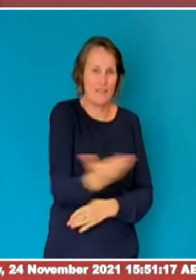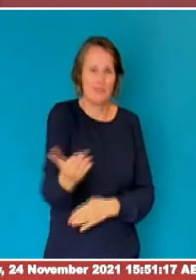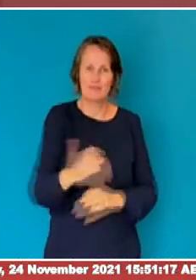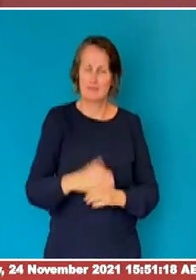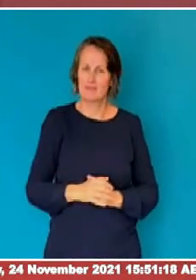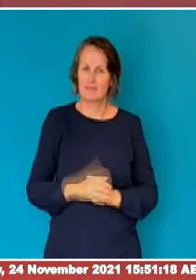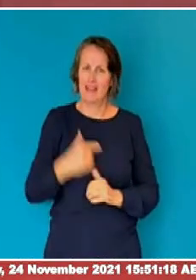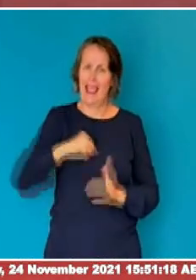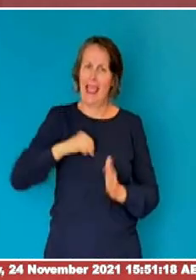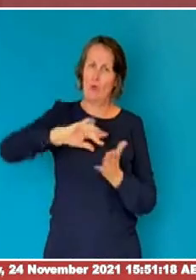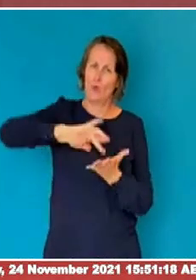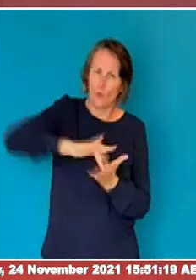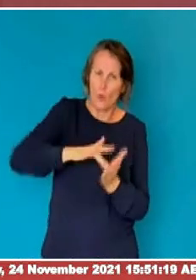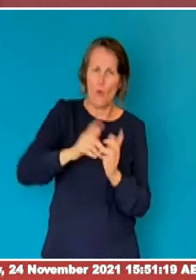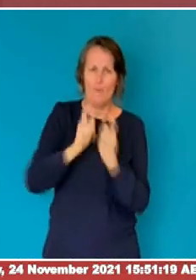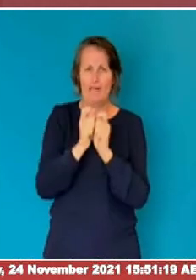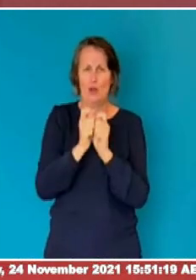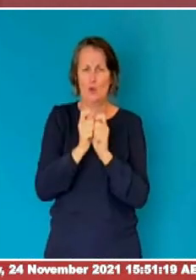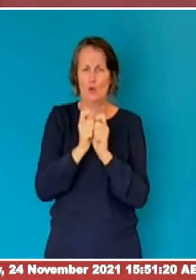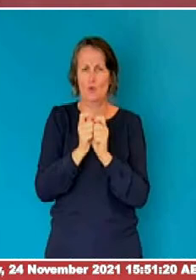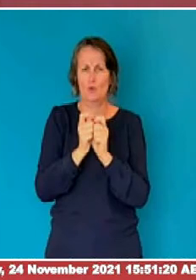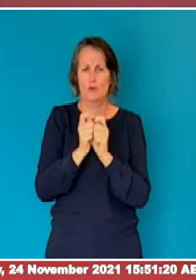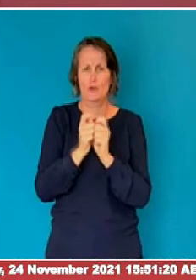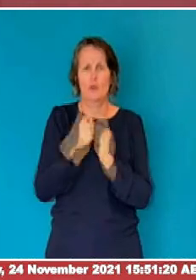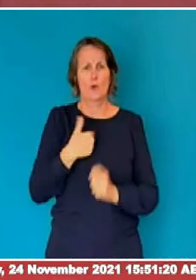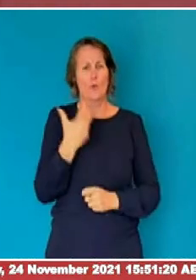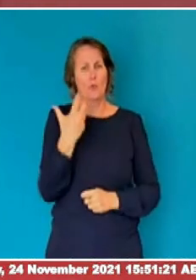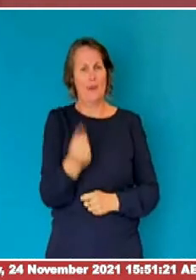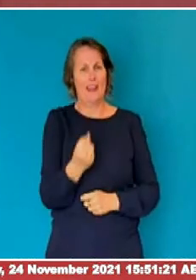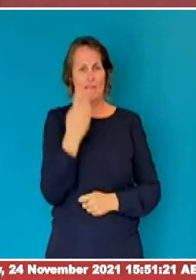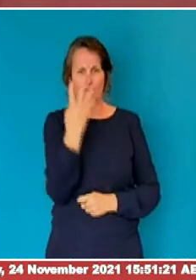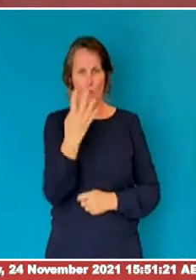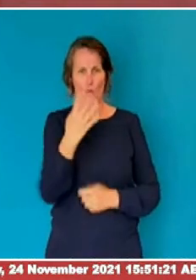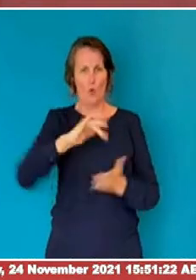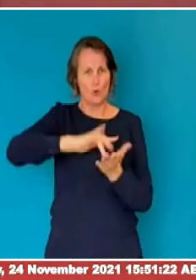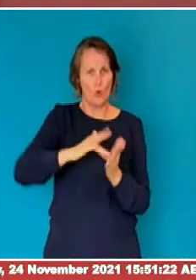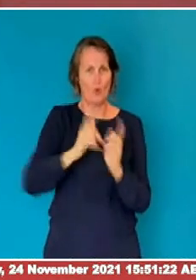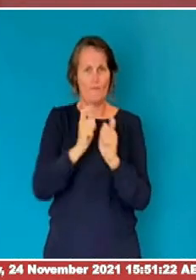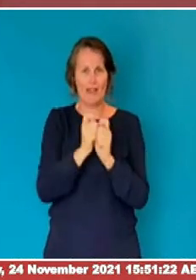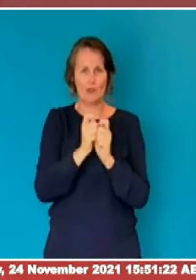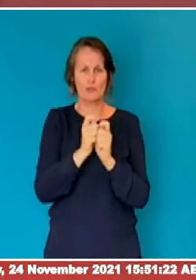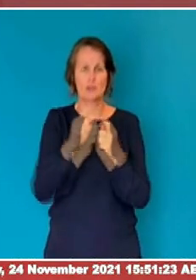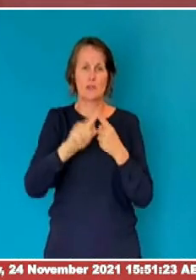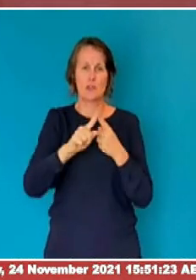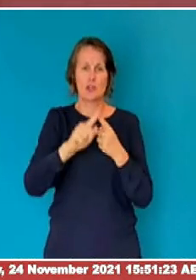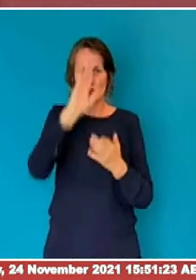value is that --- we've got four core values, trust, inclusivity and empowerment